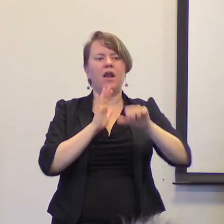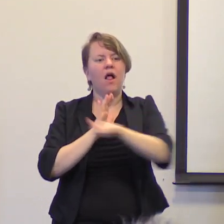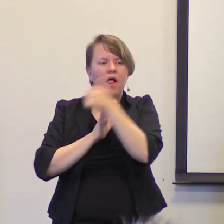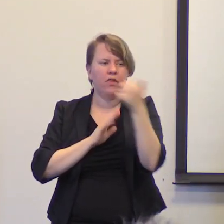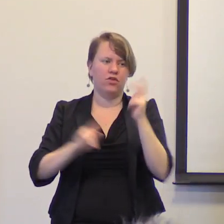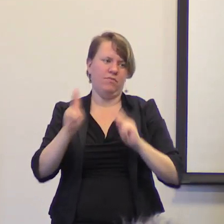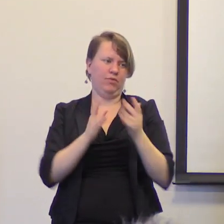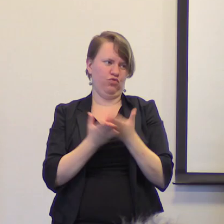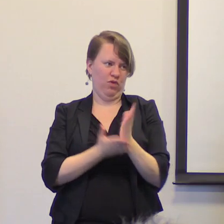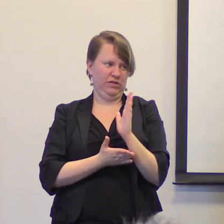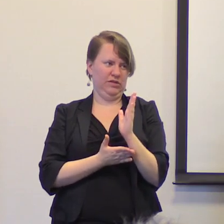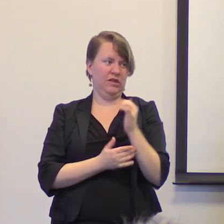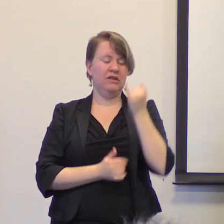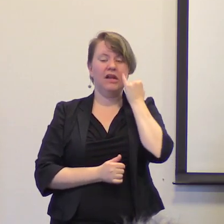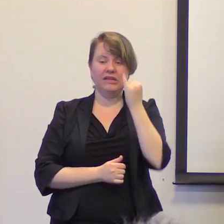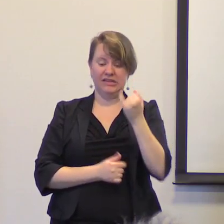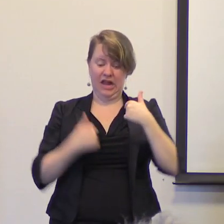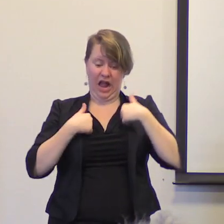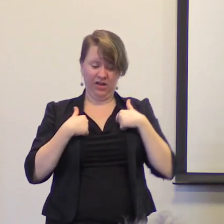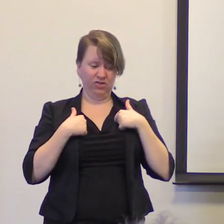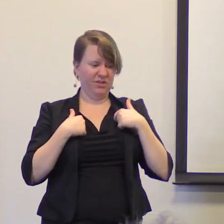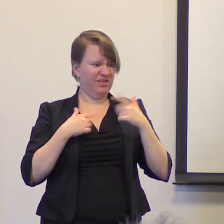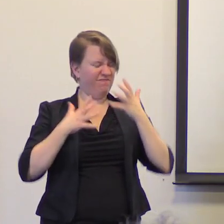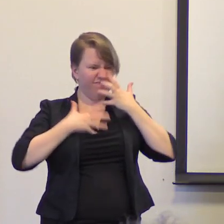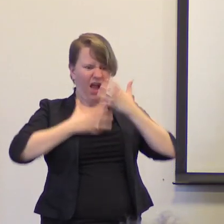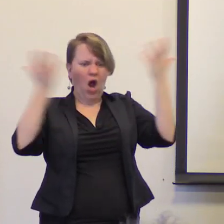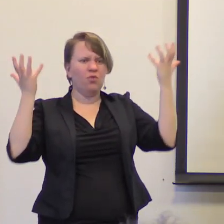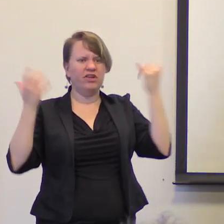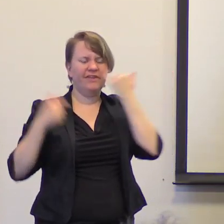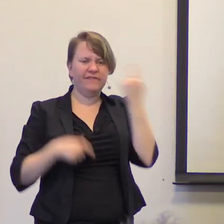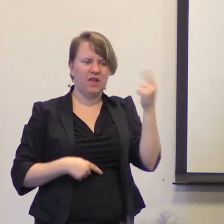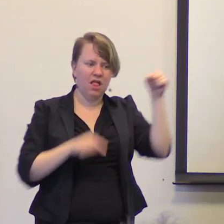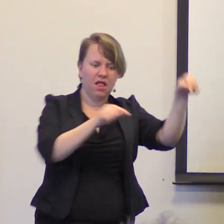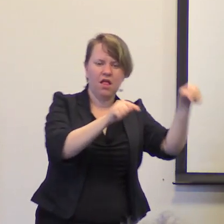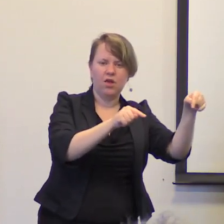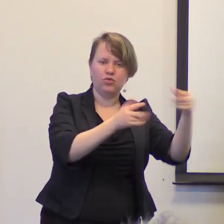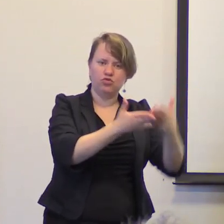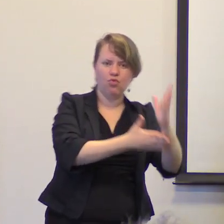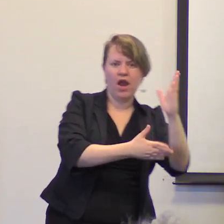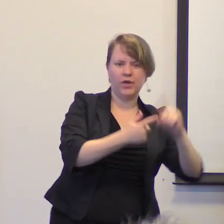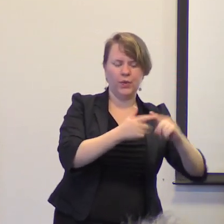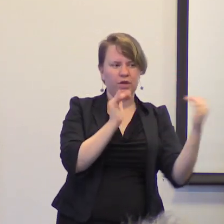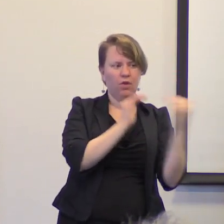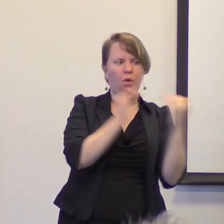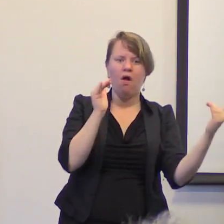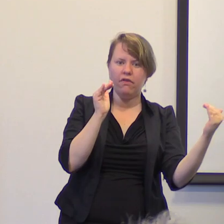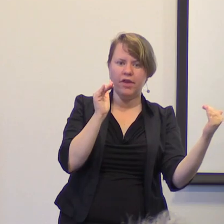And the idea is that I should be just as outraged if somebody else's right to equality or justice